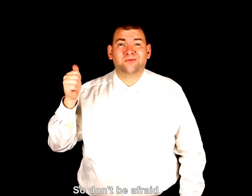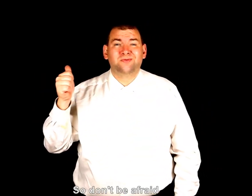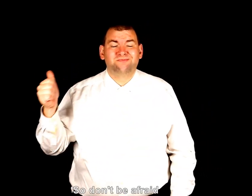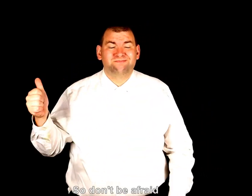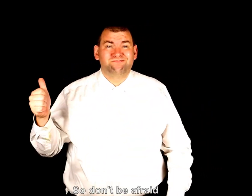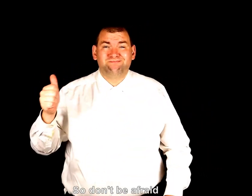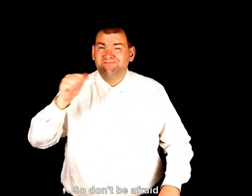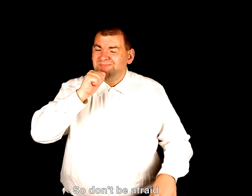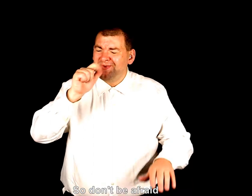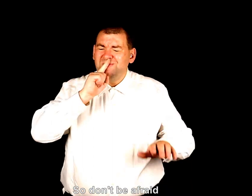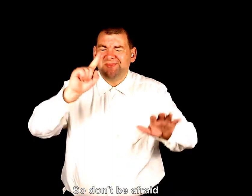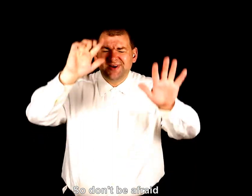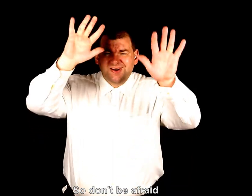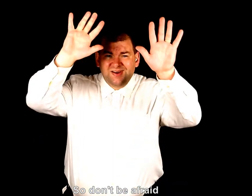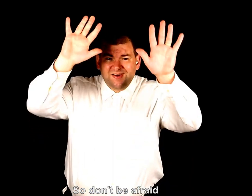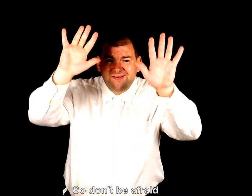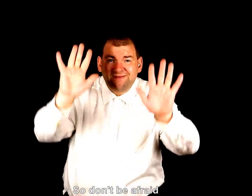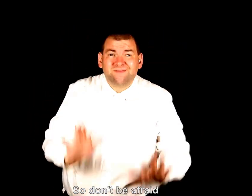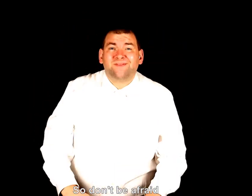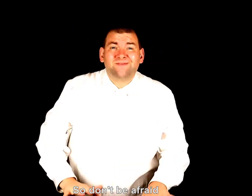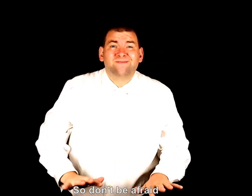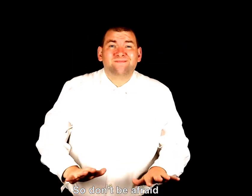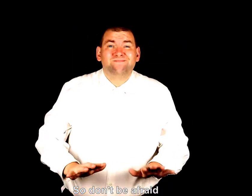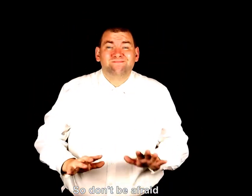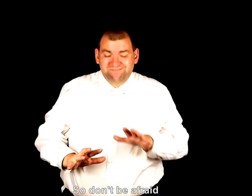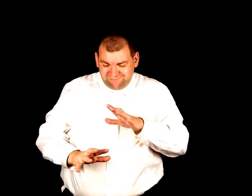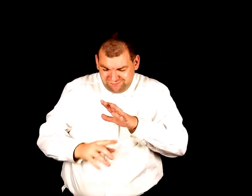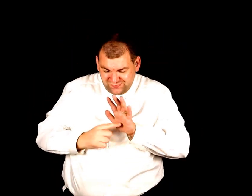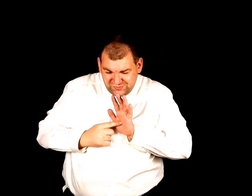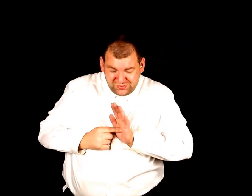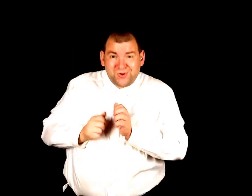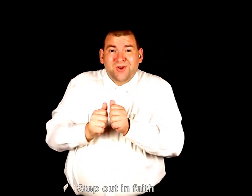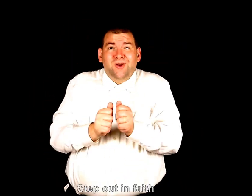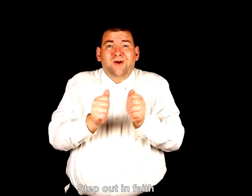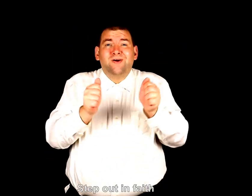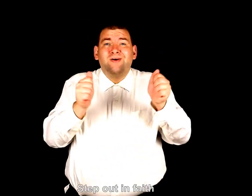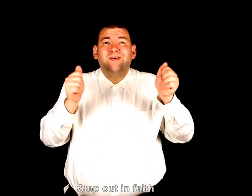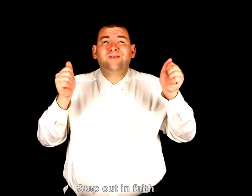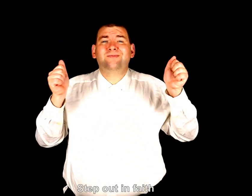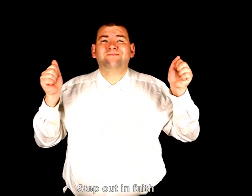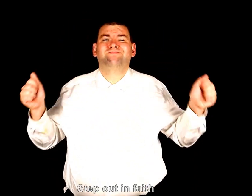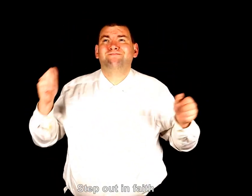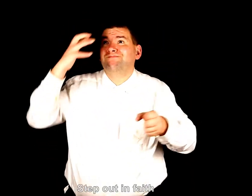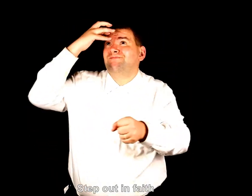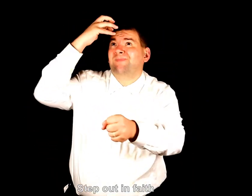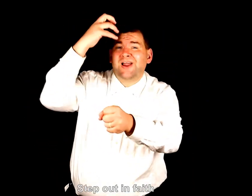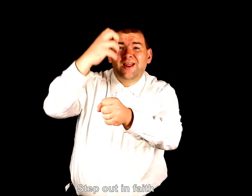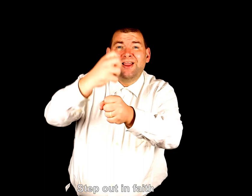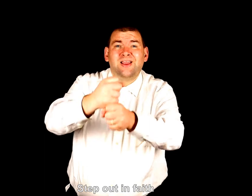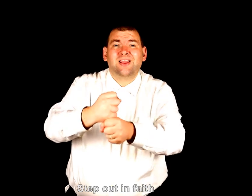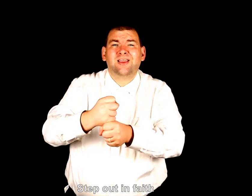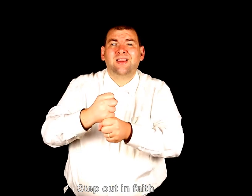So don't be afraid Step out in faith